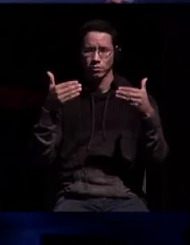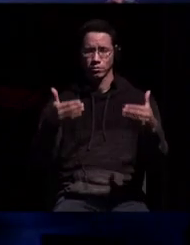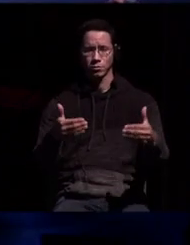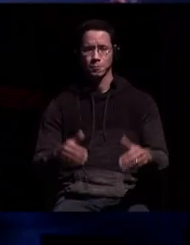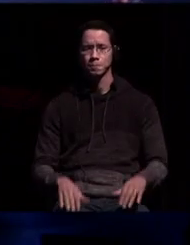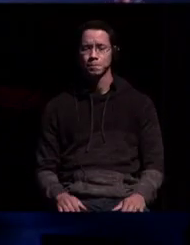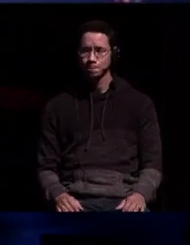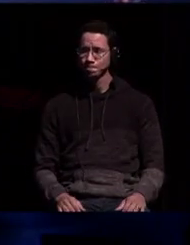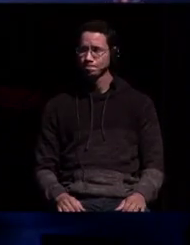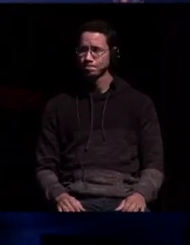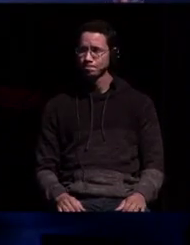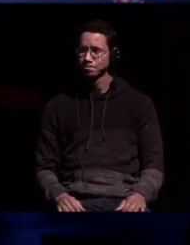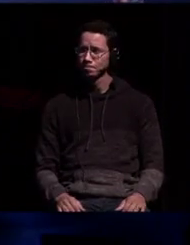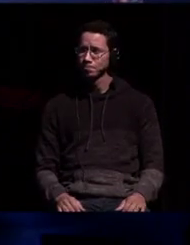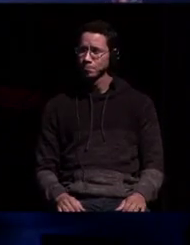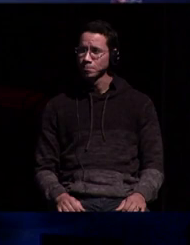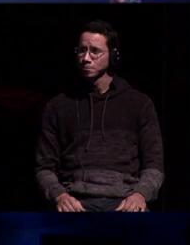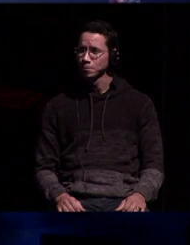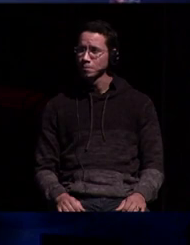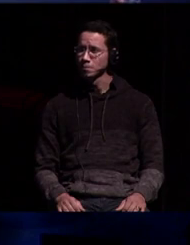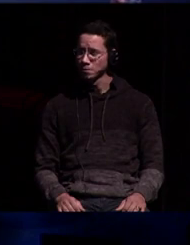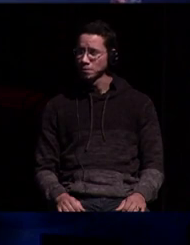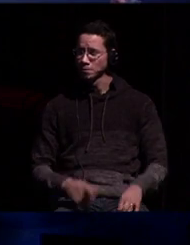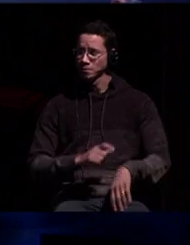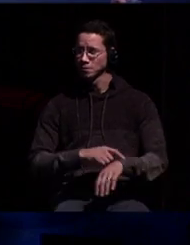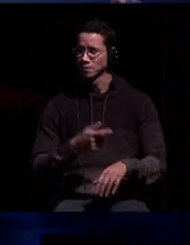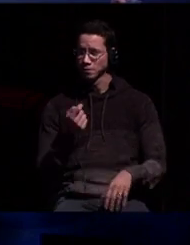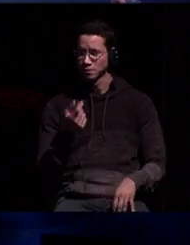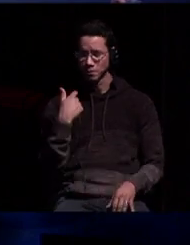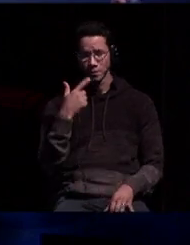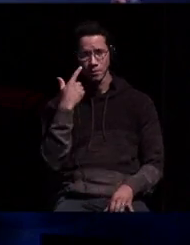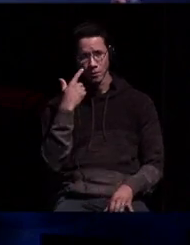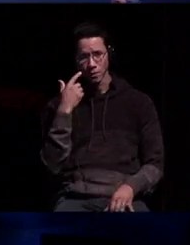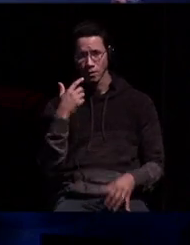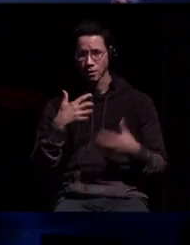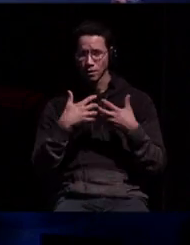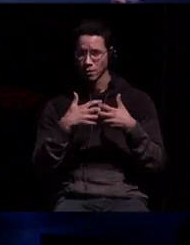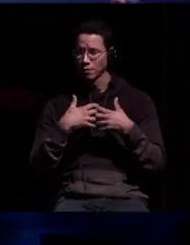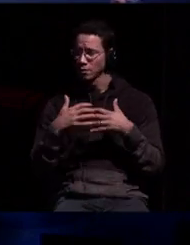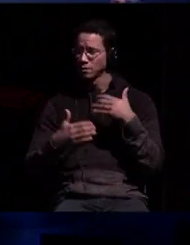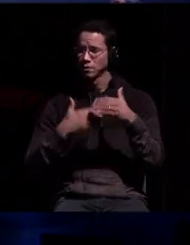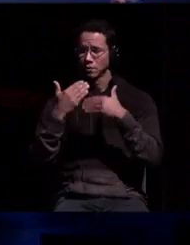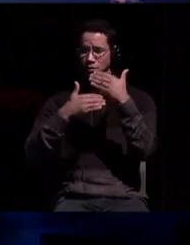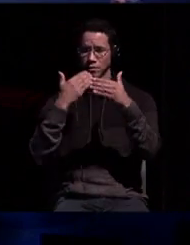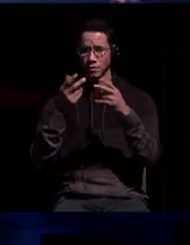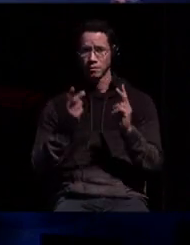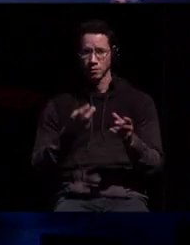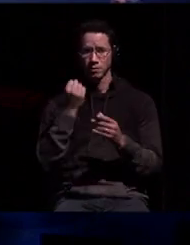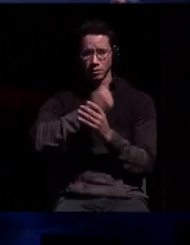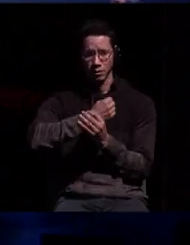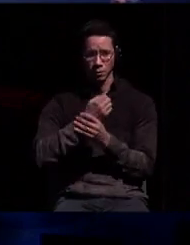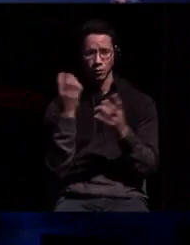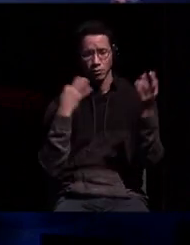The second mechanism is about sustainable development. Tourism today lacks a narrative